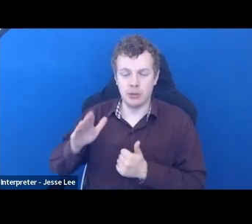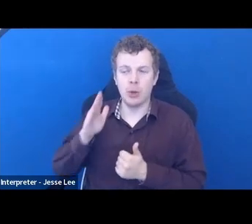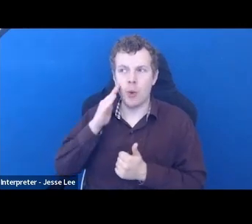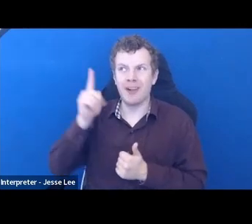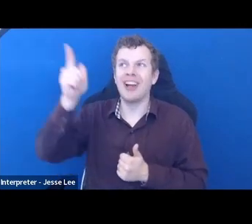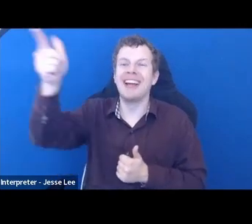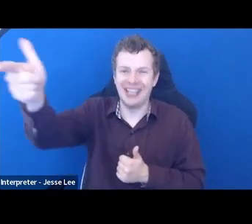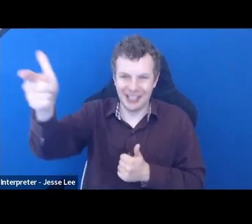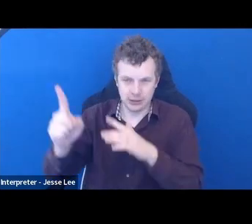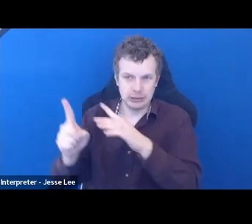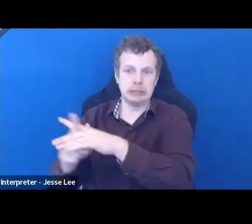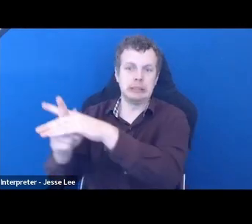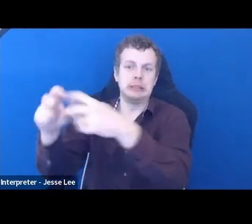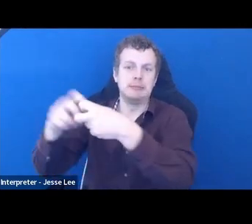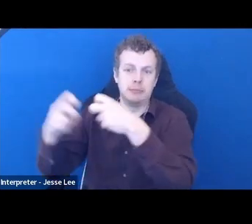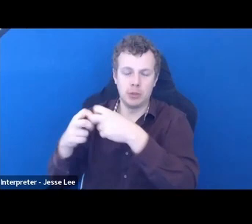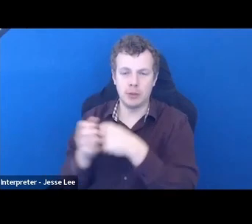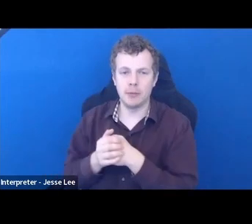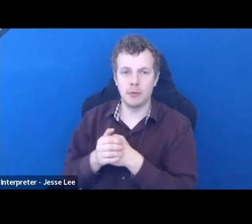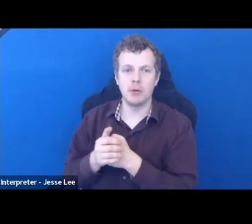And those who manage well with other strategies.